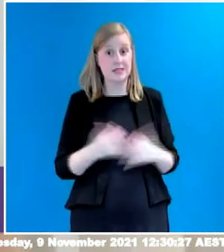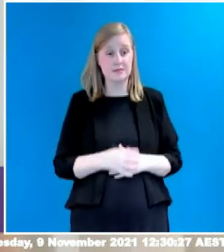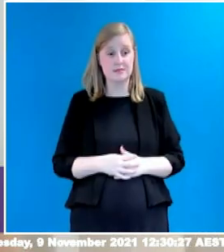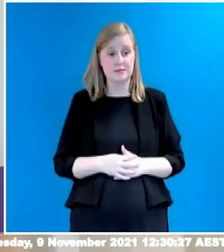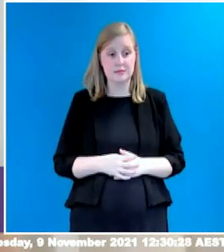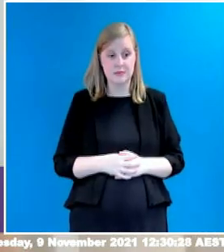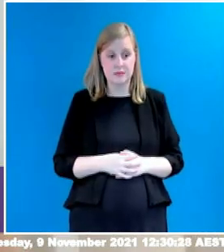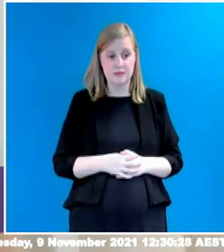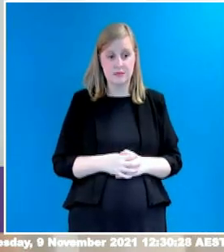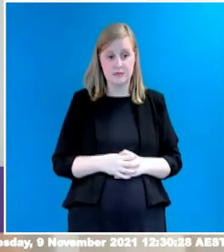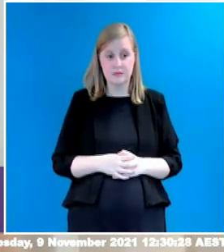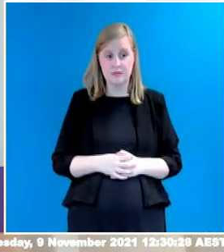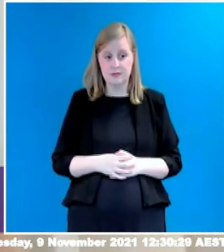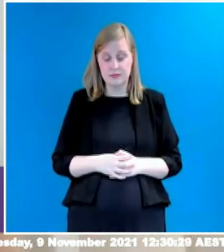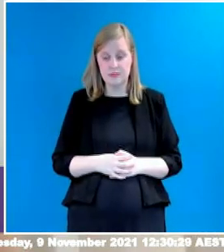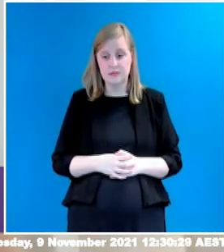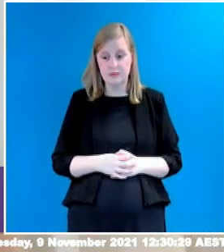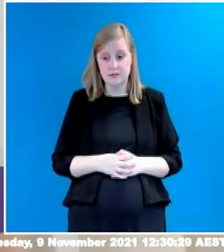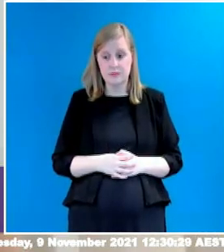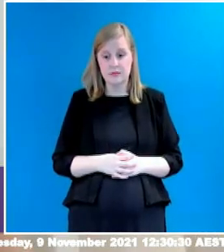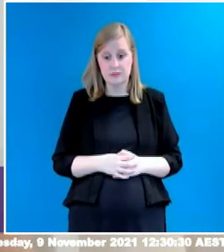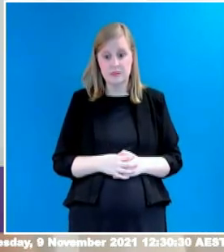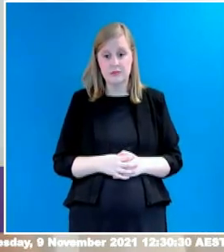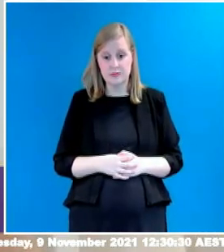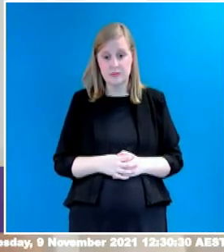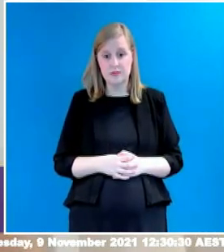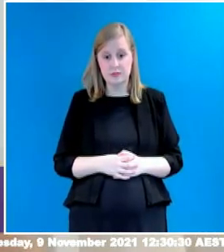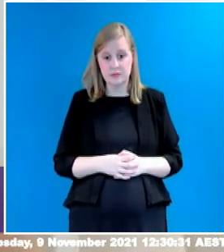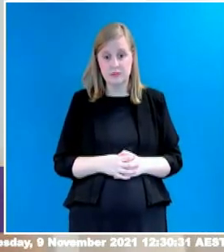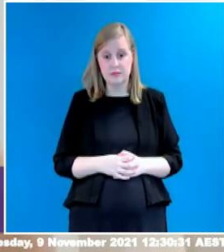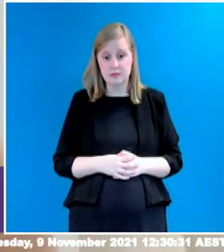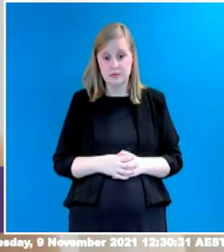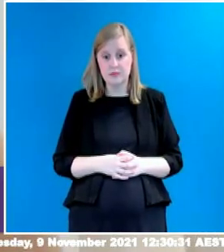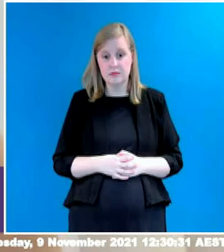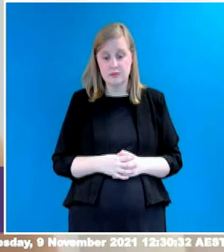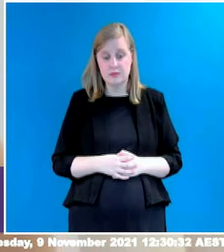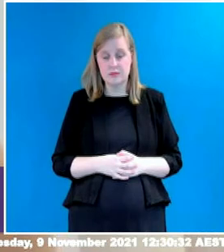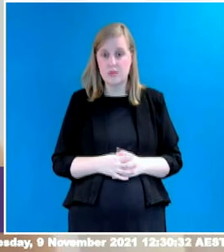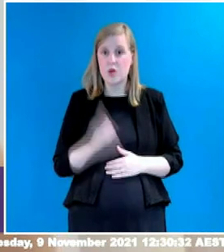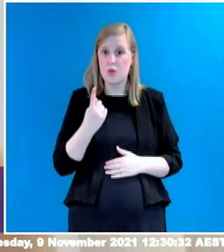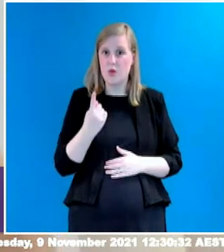Organisations are not really identifying that they don't have any disabled people.